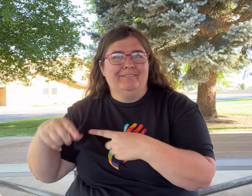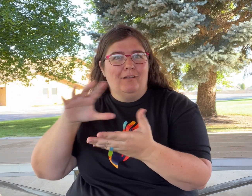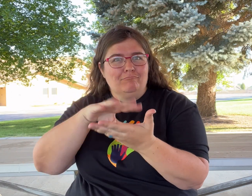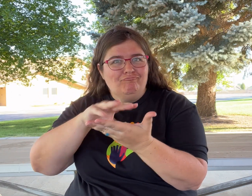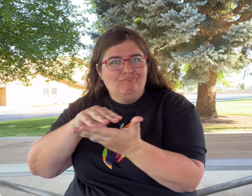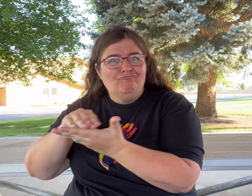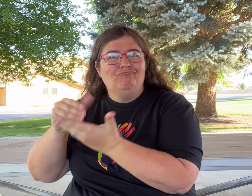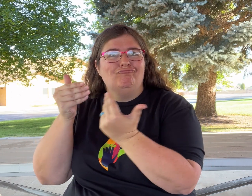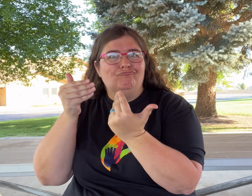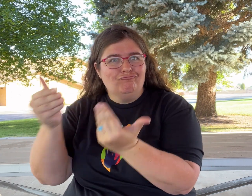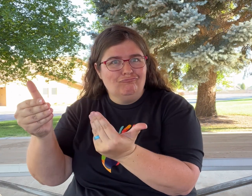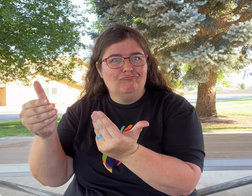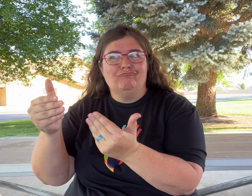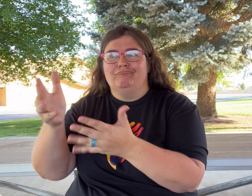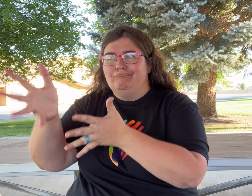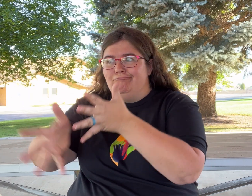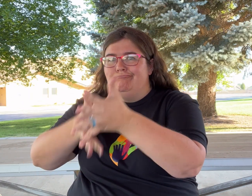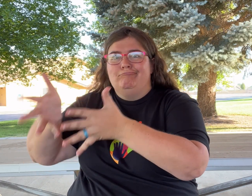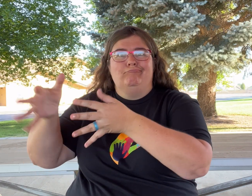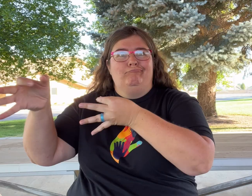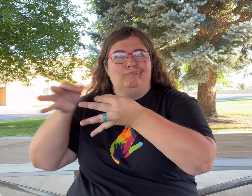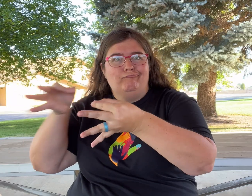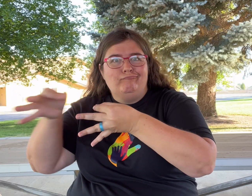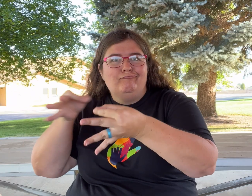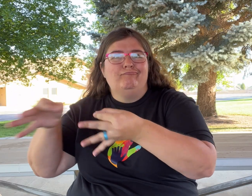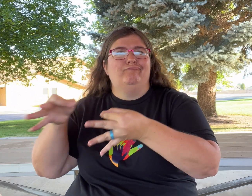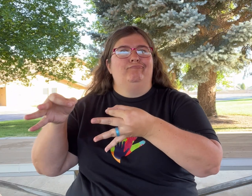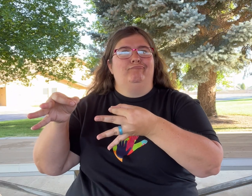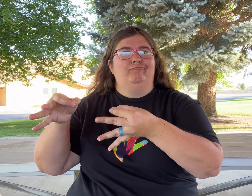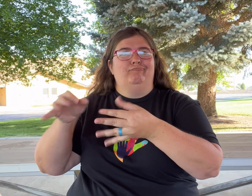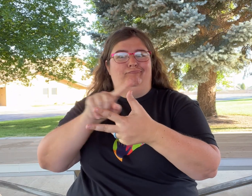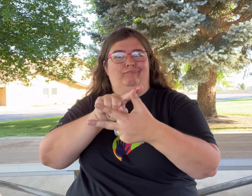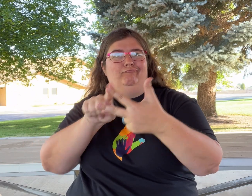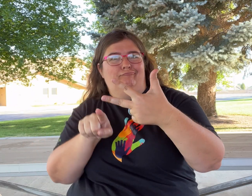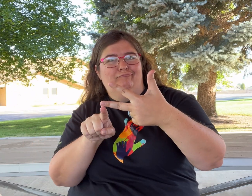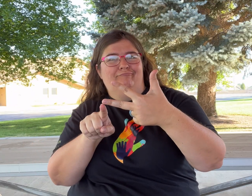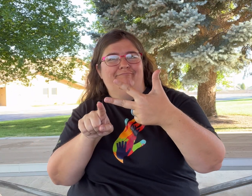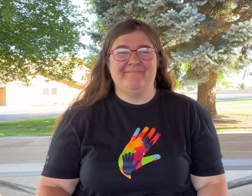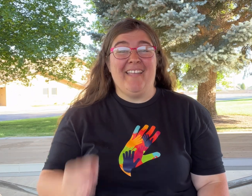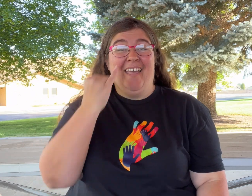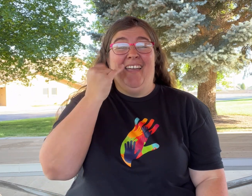choose from. Keep learning, keep conversing, keep describing, keep gesturing, and use these three